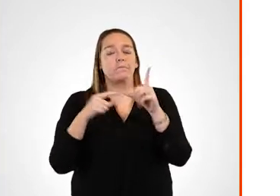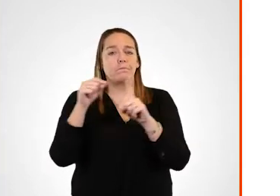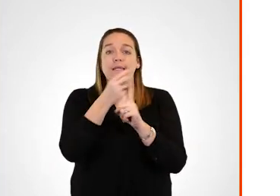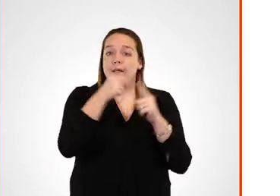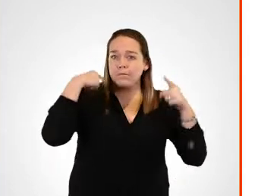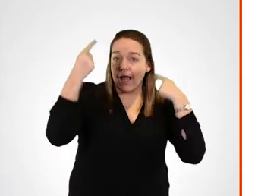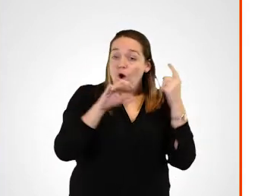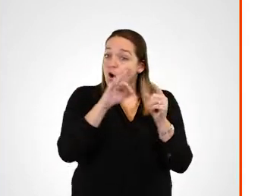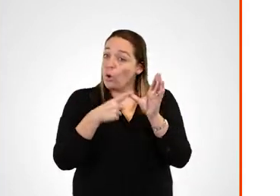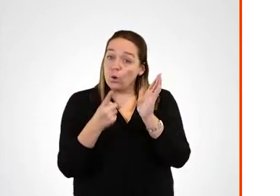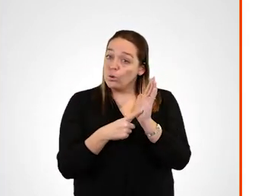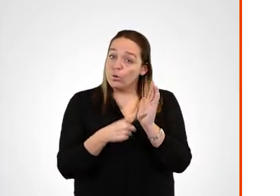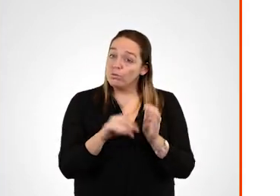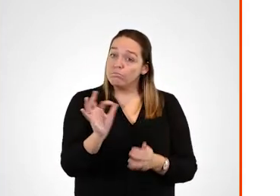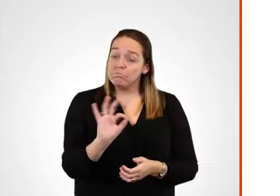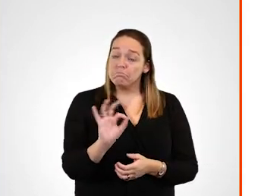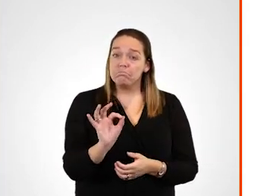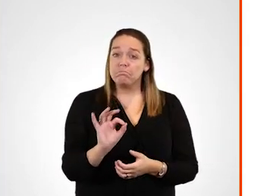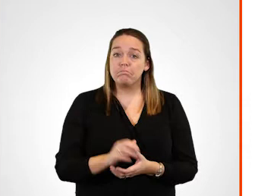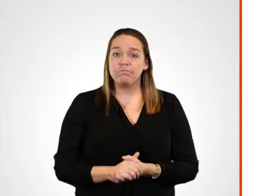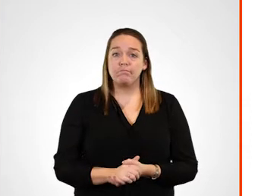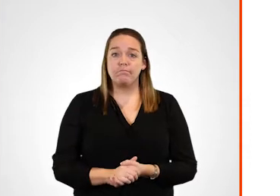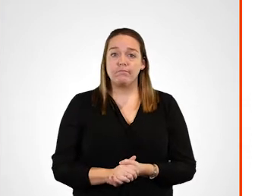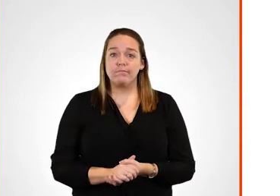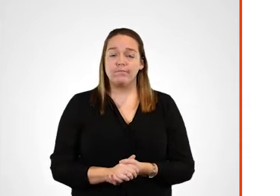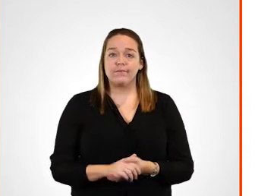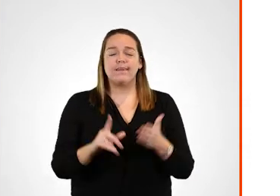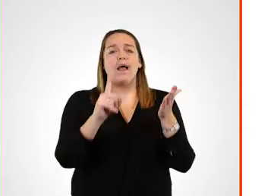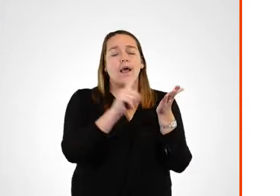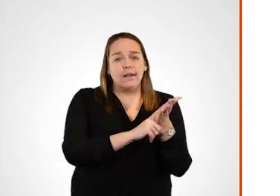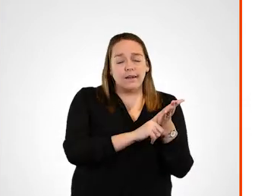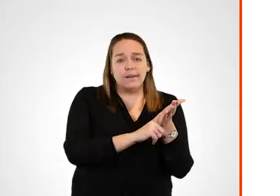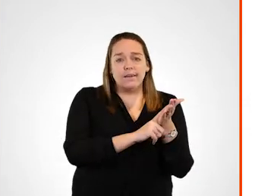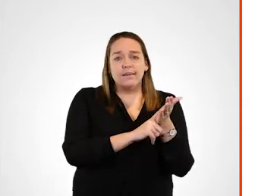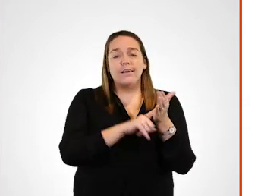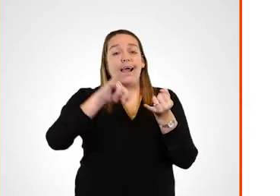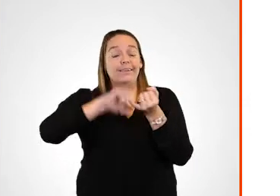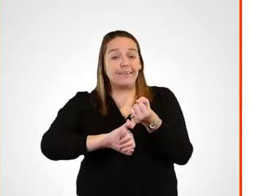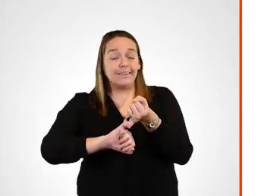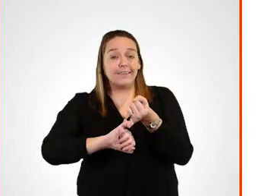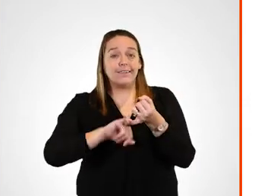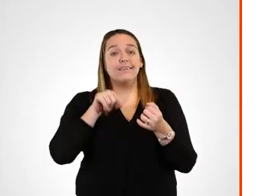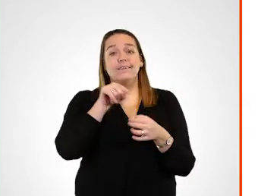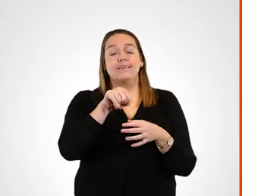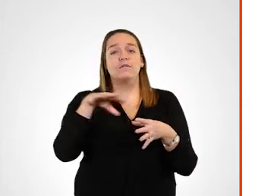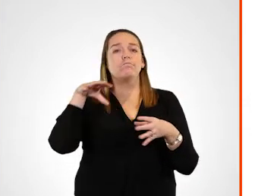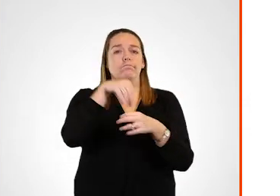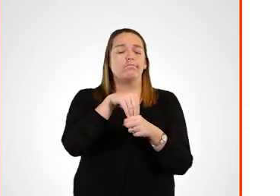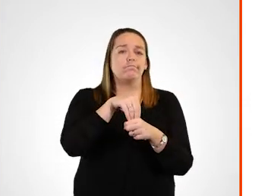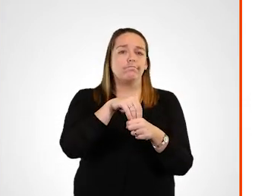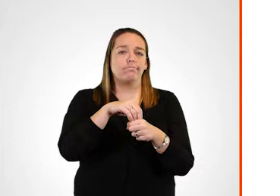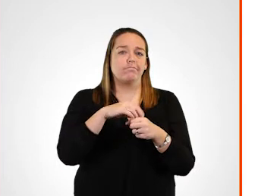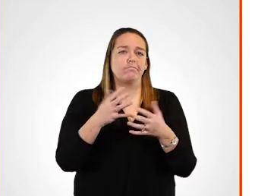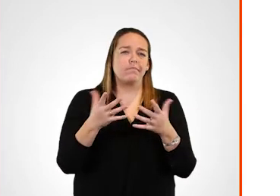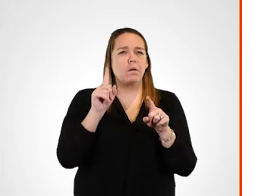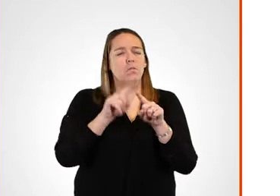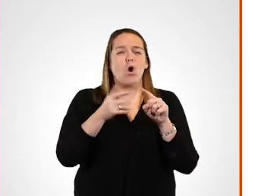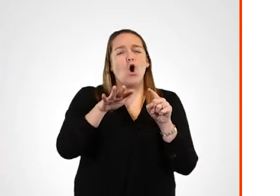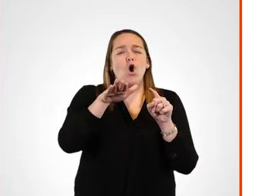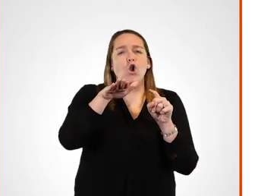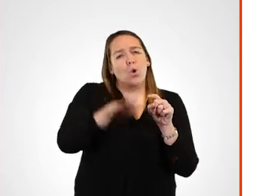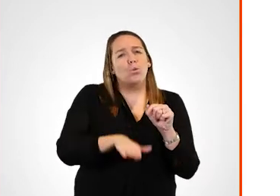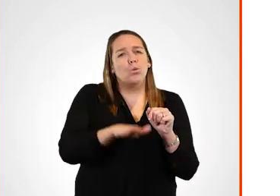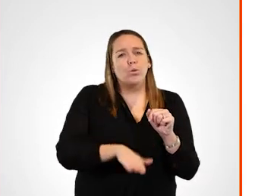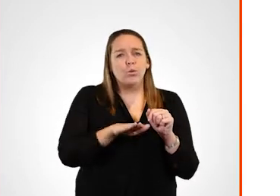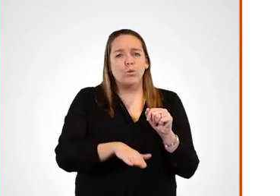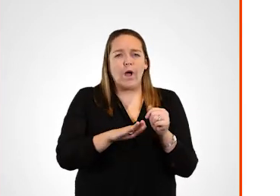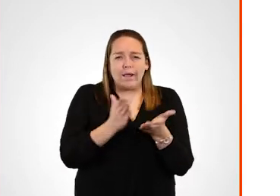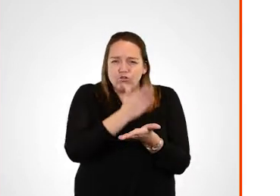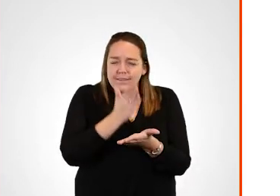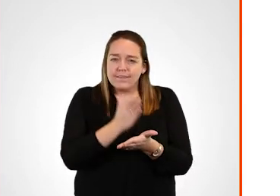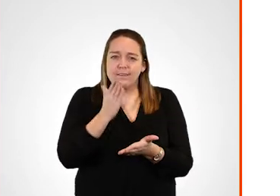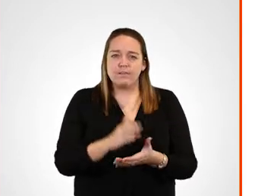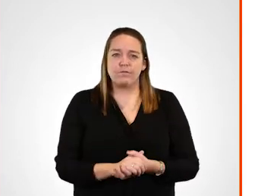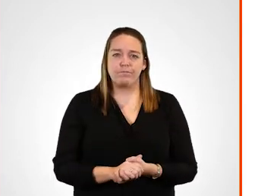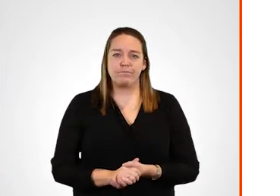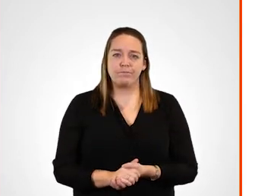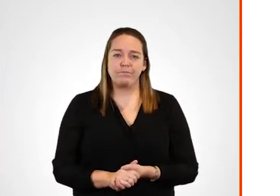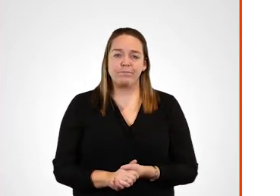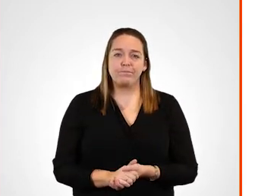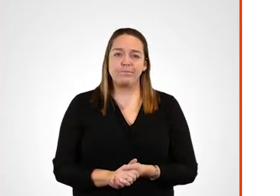but not all, and "l" s and "s" s were among the most lowest accuracy sounds.